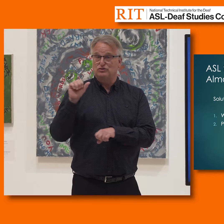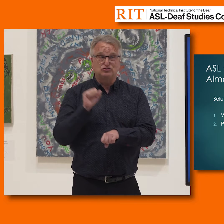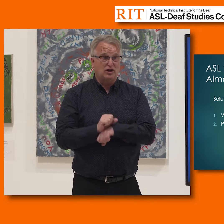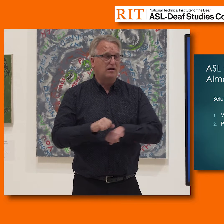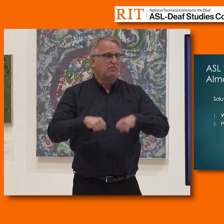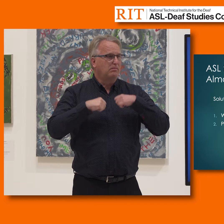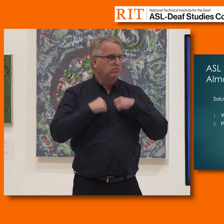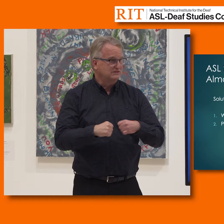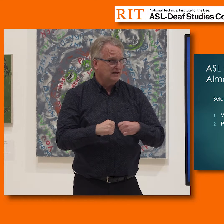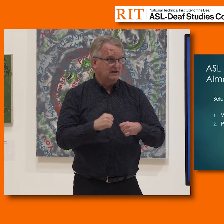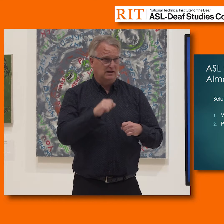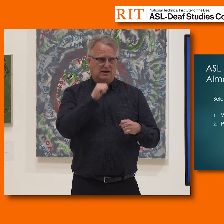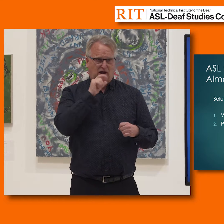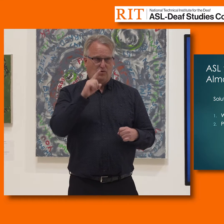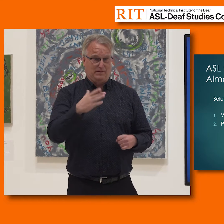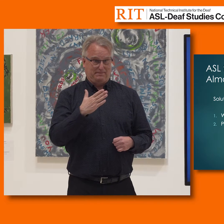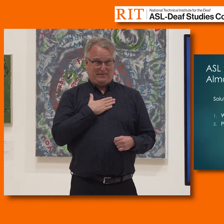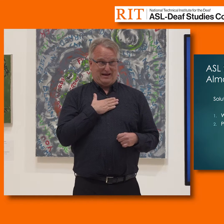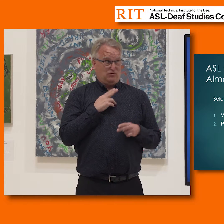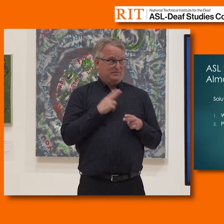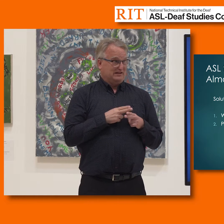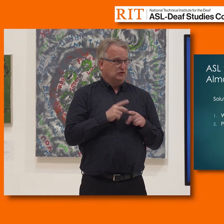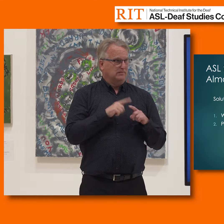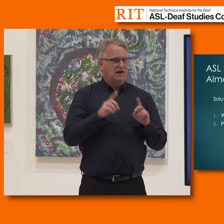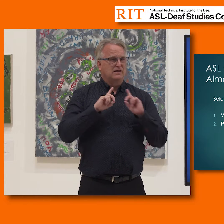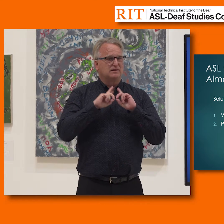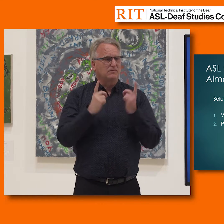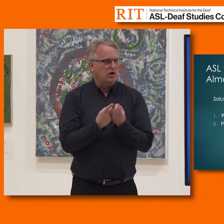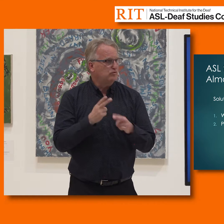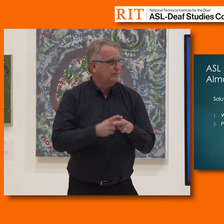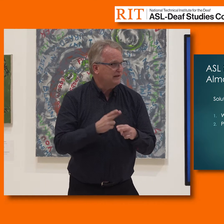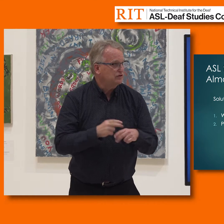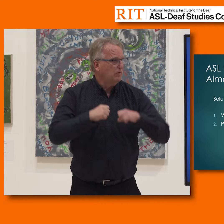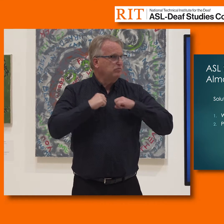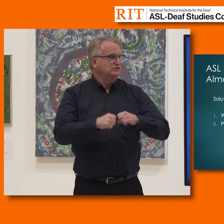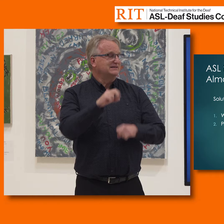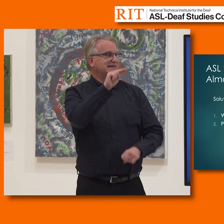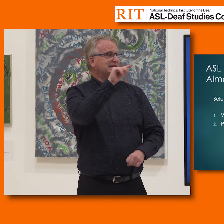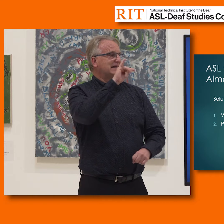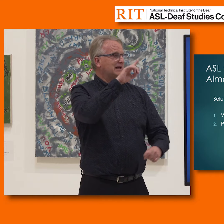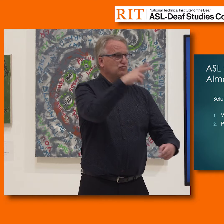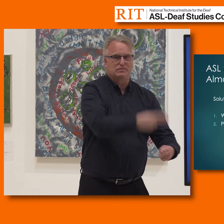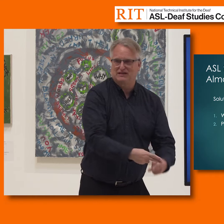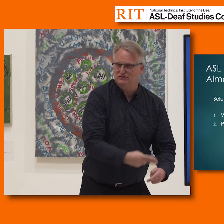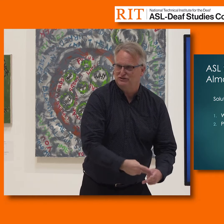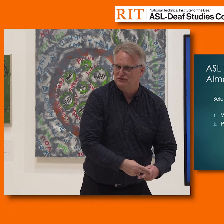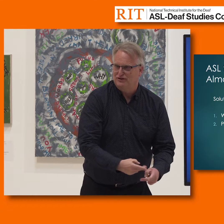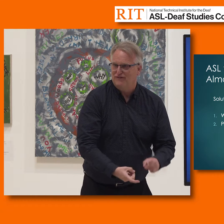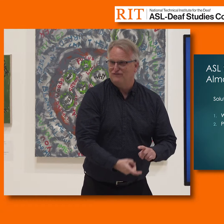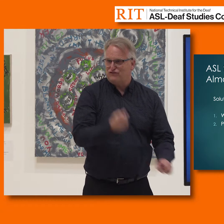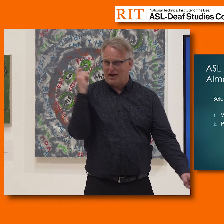right here amongst your campus partners, right? Protect your academic reputation,